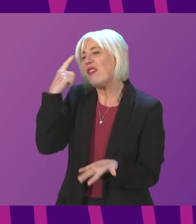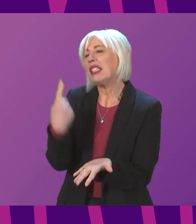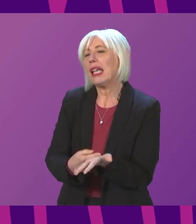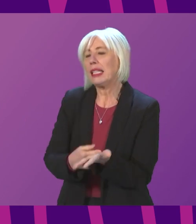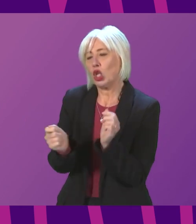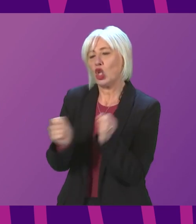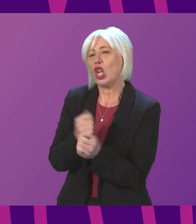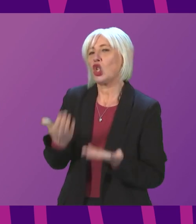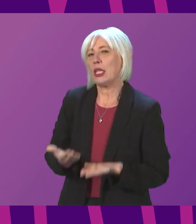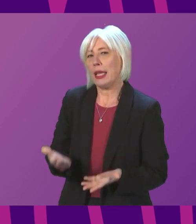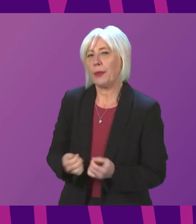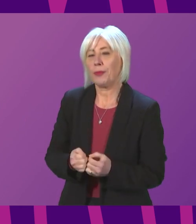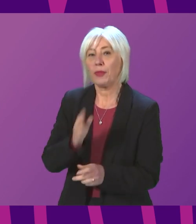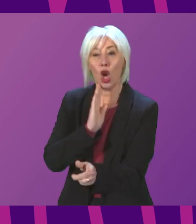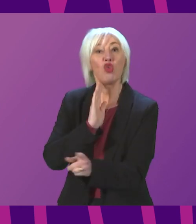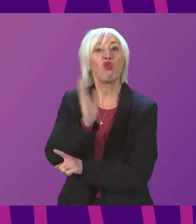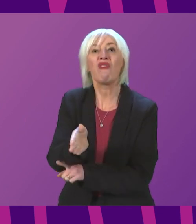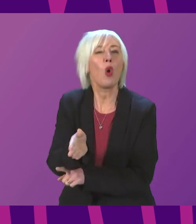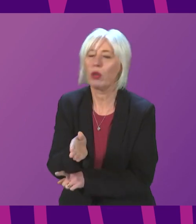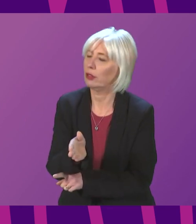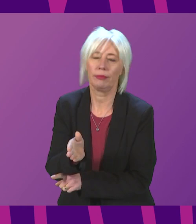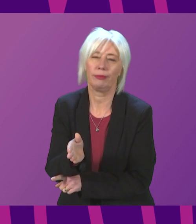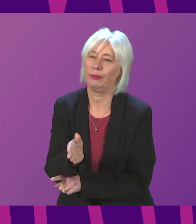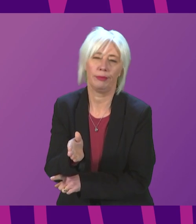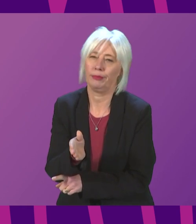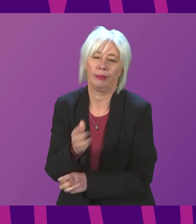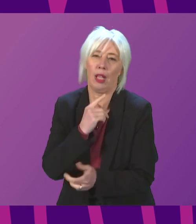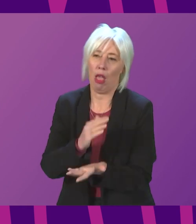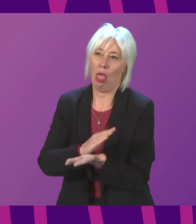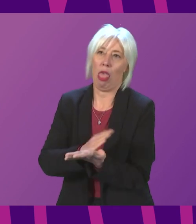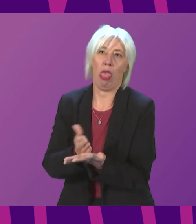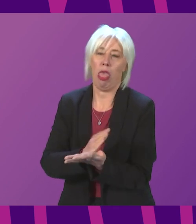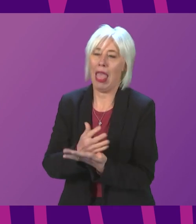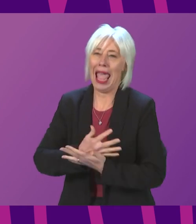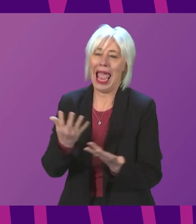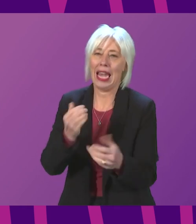None of those things is straightforward. I doubt that any Government anywhere is making